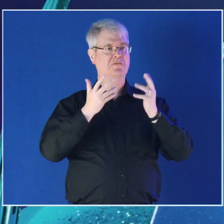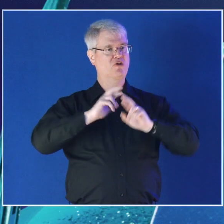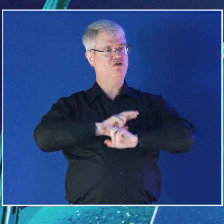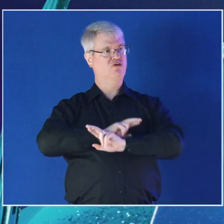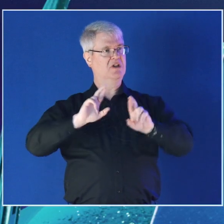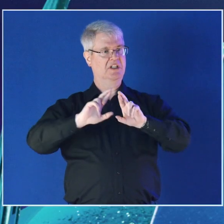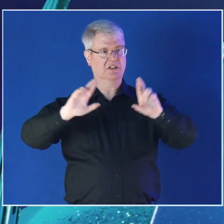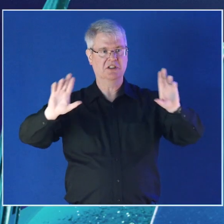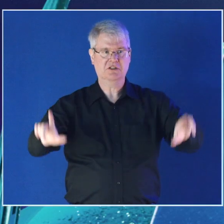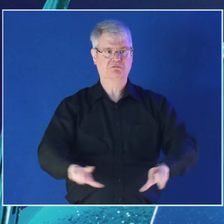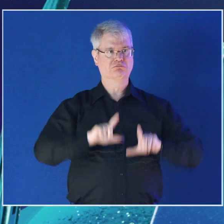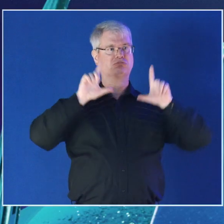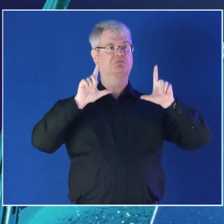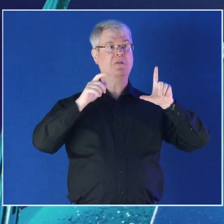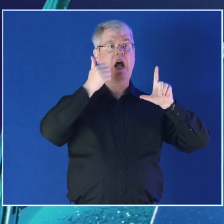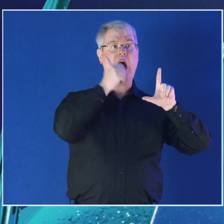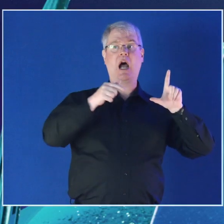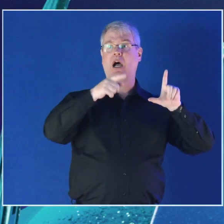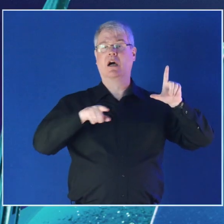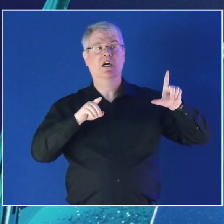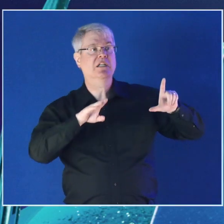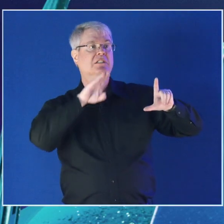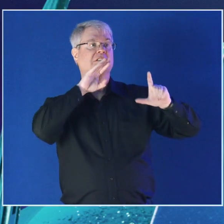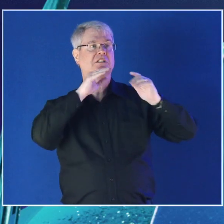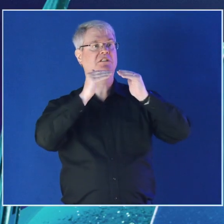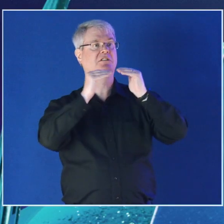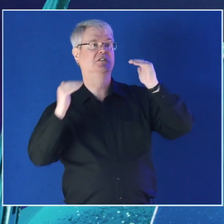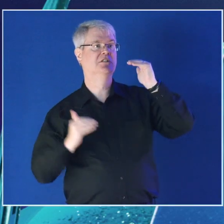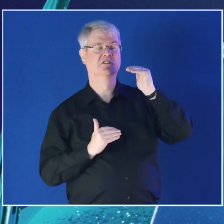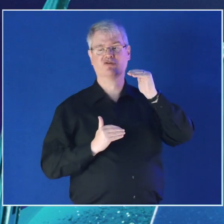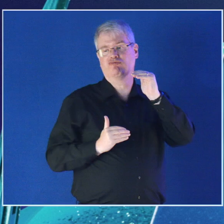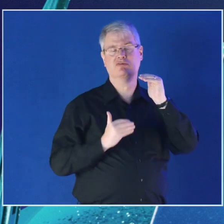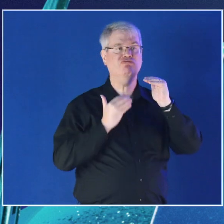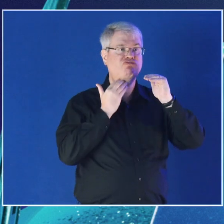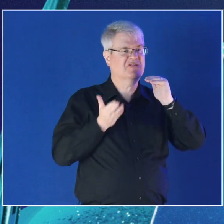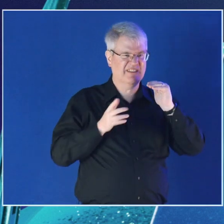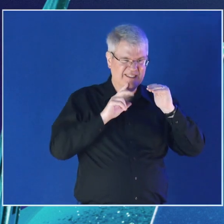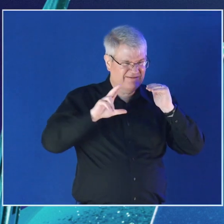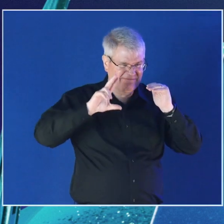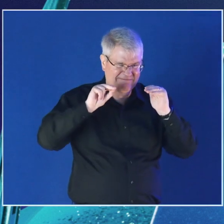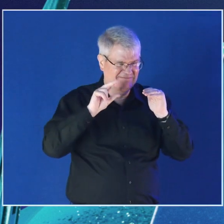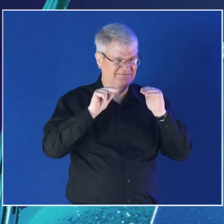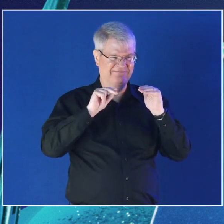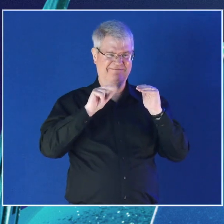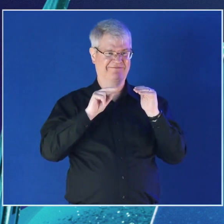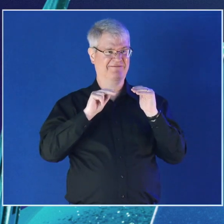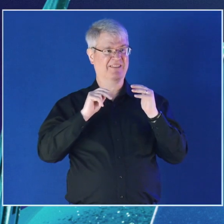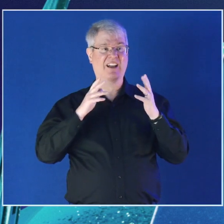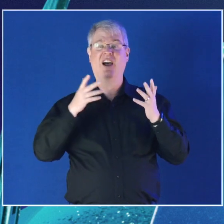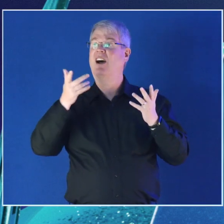of a non-blind person walking up to a computer and finding that the screen is blank. It's the same thing.